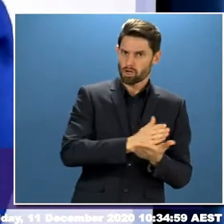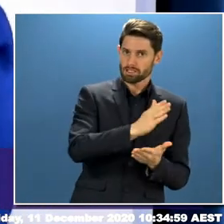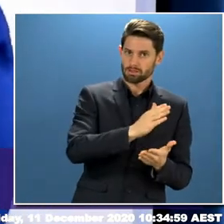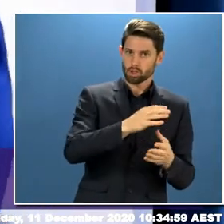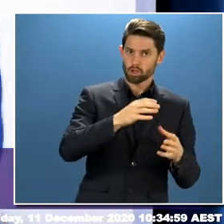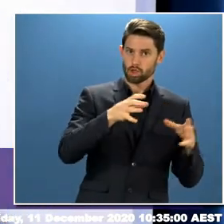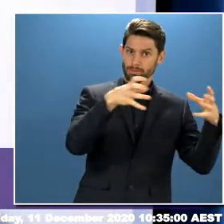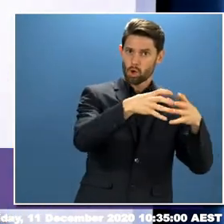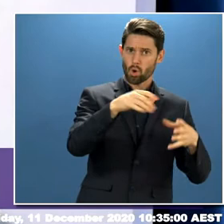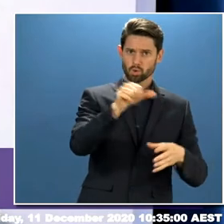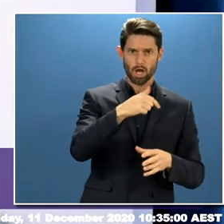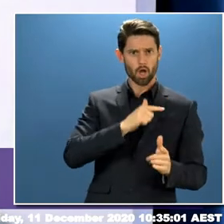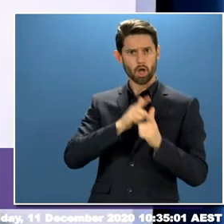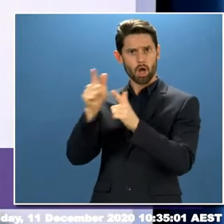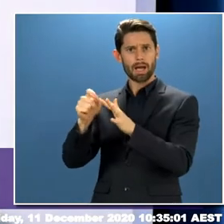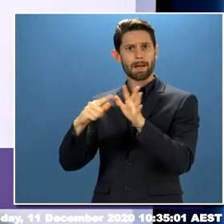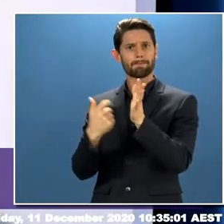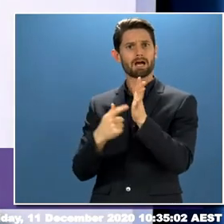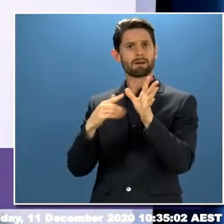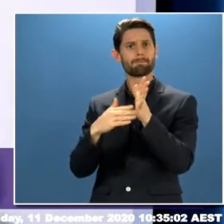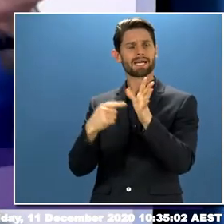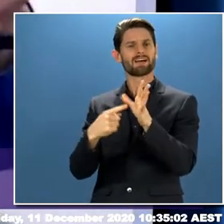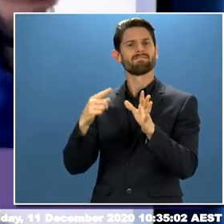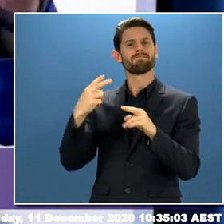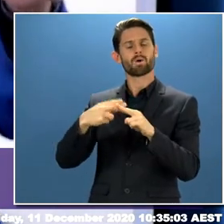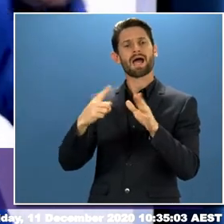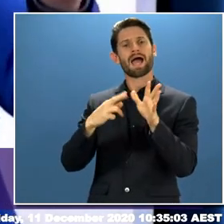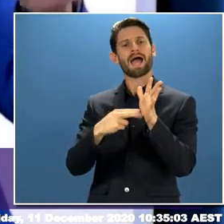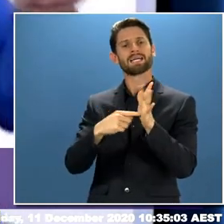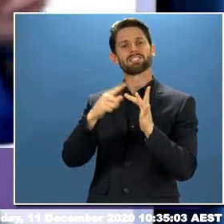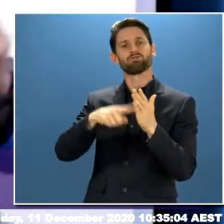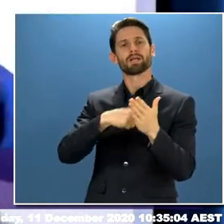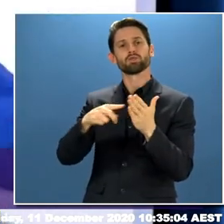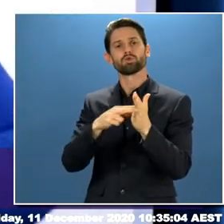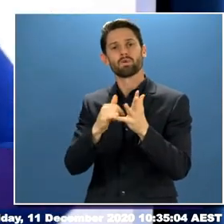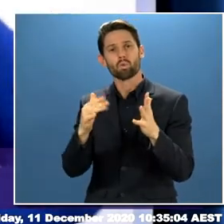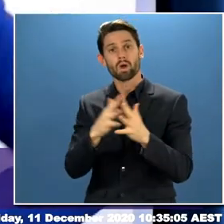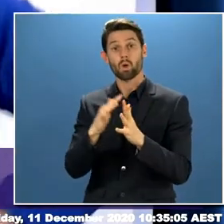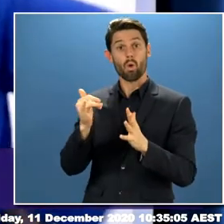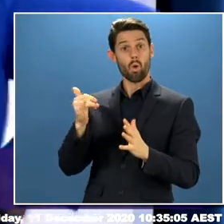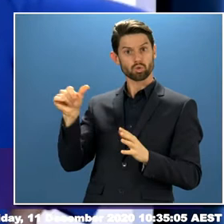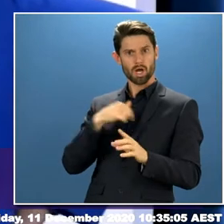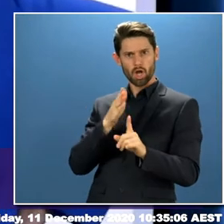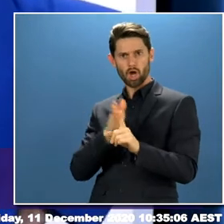Anti-Discrimination NSW, or down the road here to Williams Street to the Fair Work Commission?